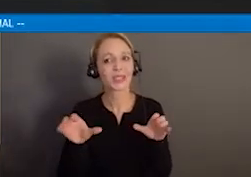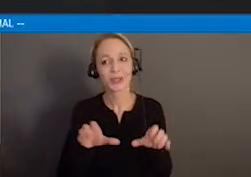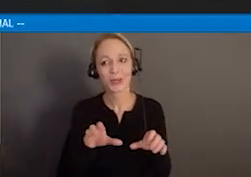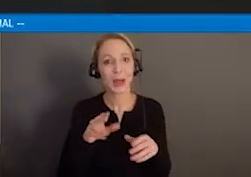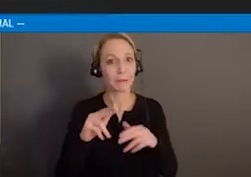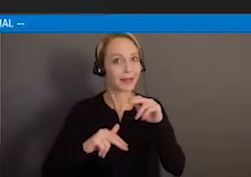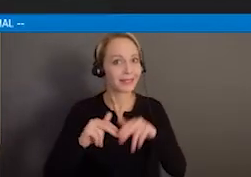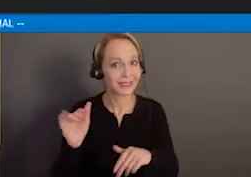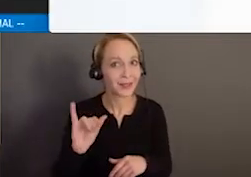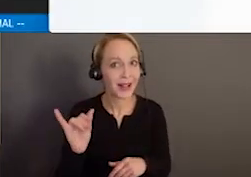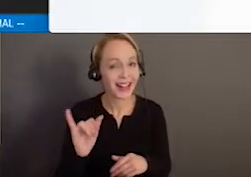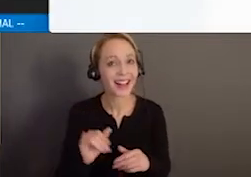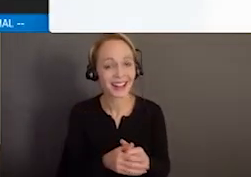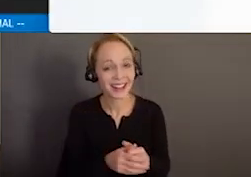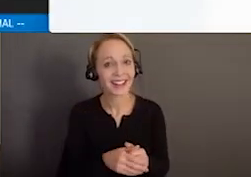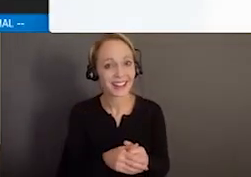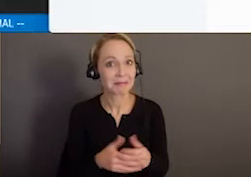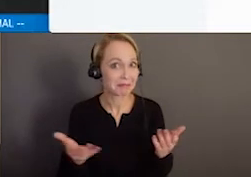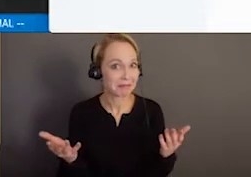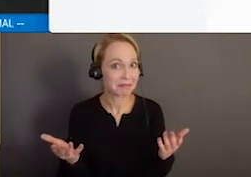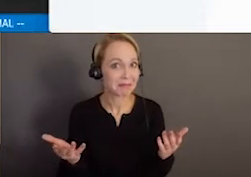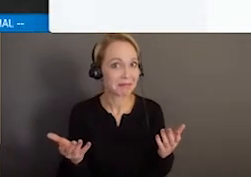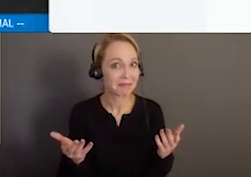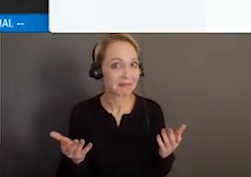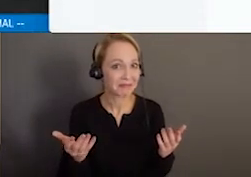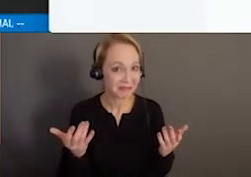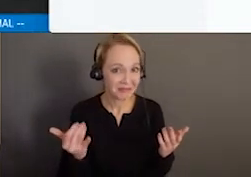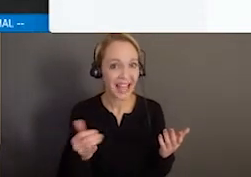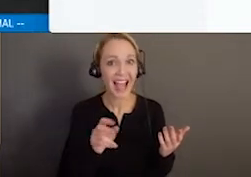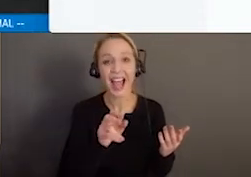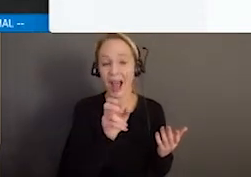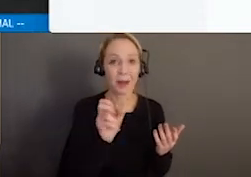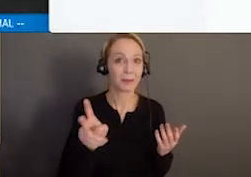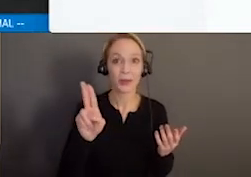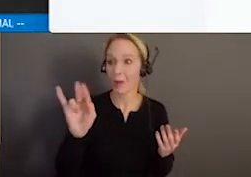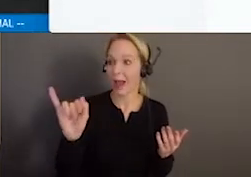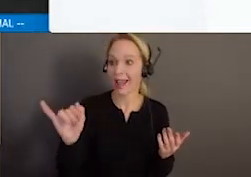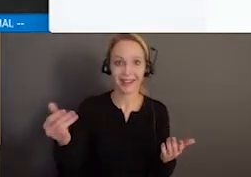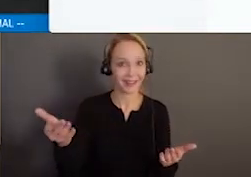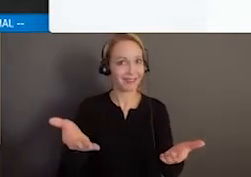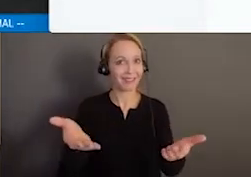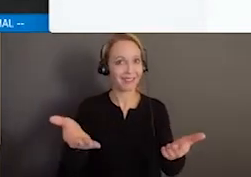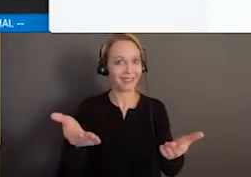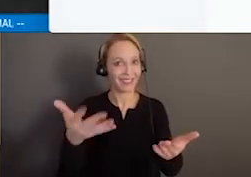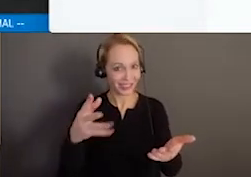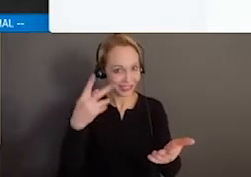AND HOP OVER TO THE UI, OH, SAW THAT I CREATED A